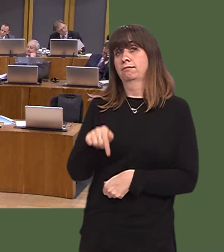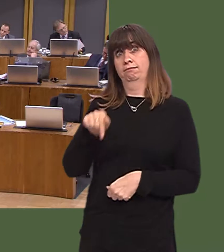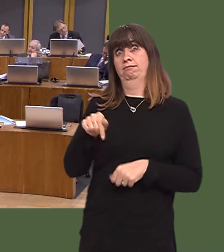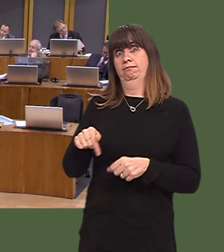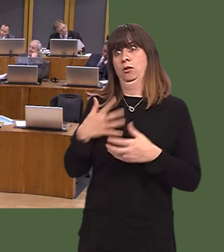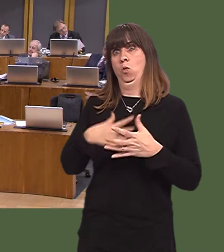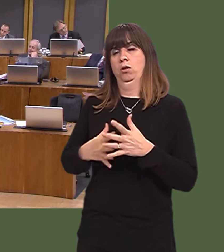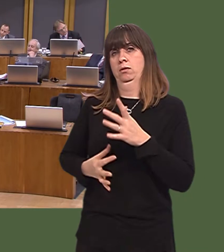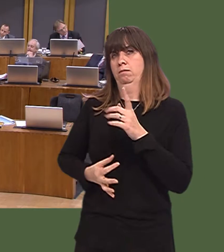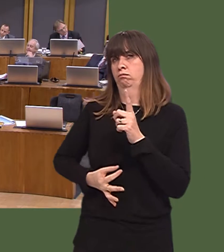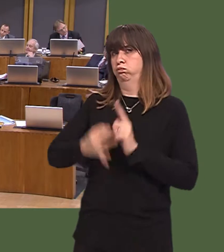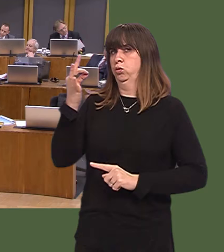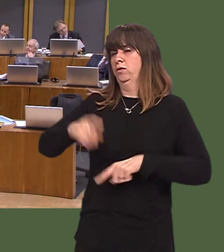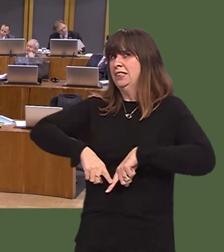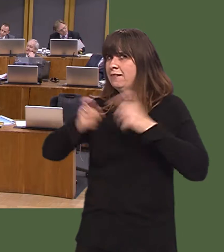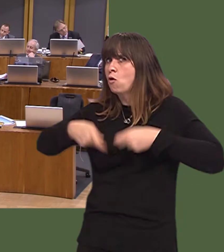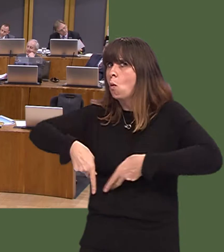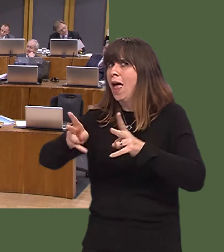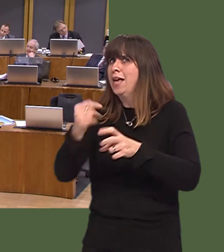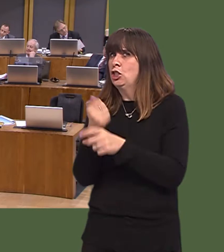on new and improved ways of delivering services.